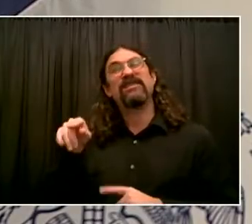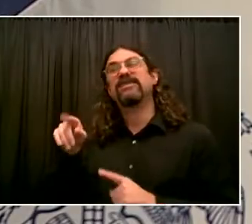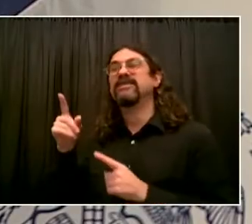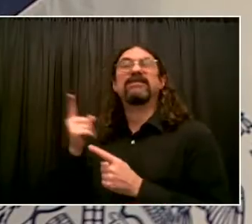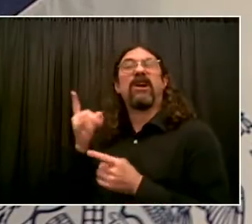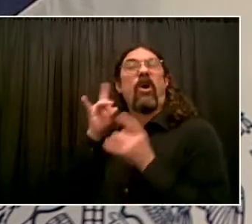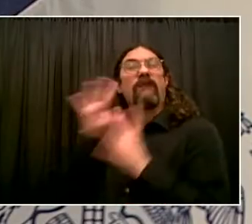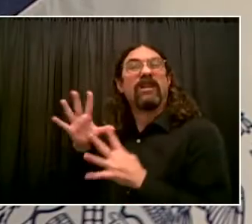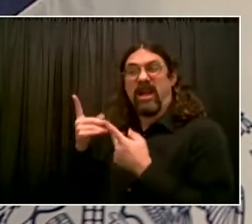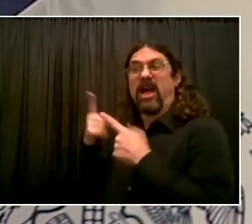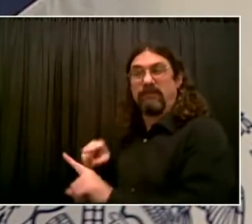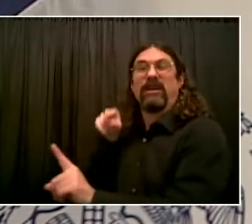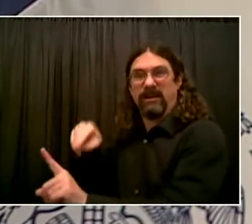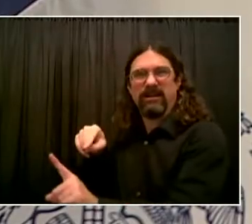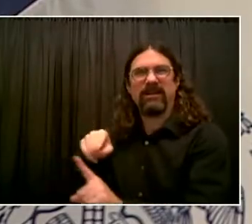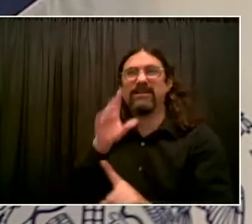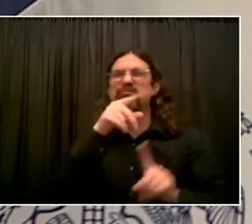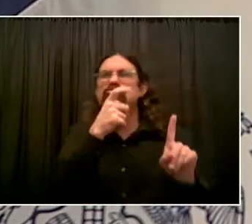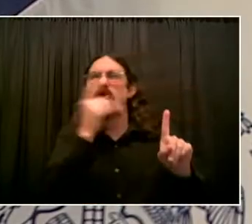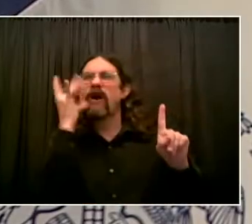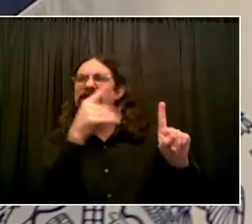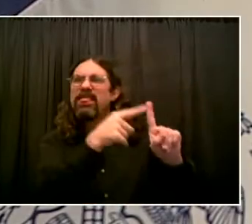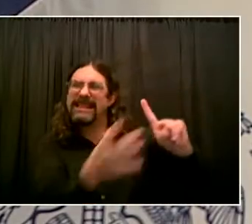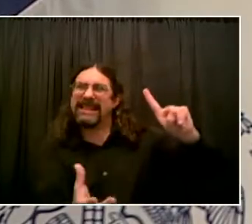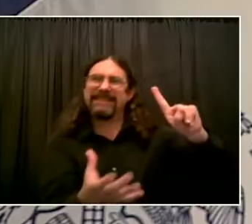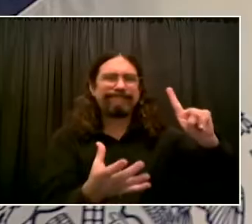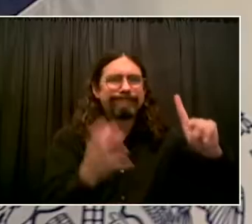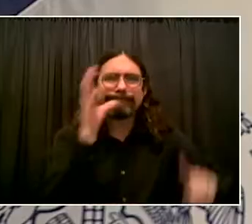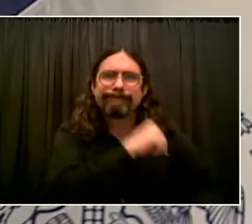WAY HE LOST HIS LIFE, THE WAY JUSTICE STILL HAS NOT BEEN